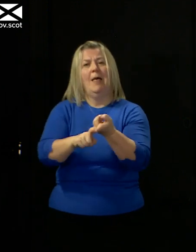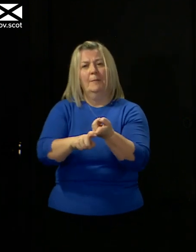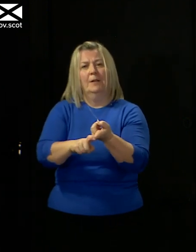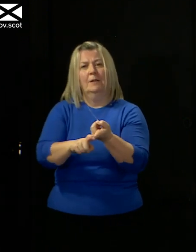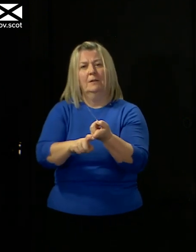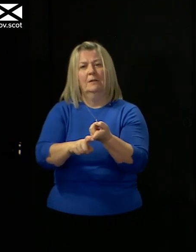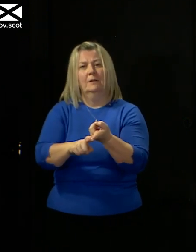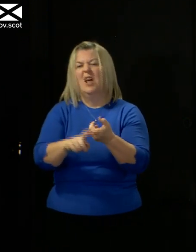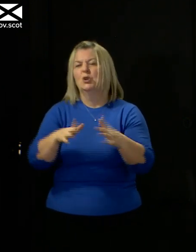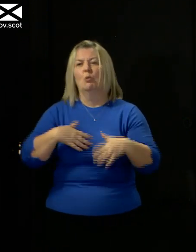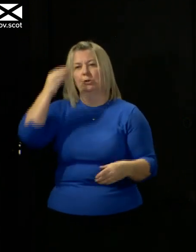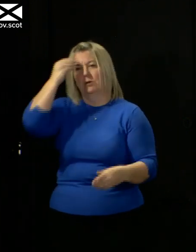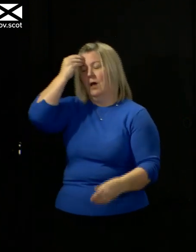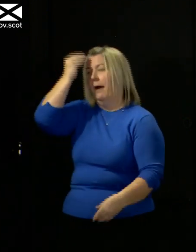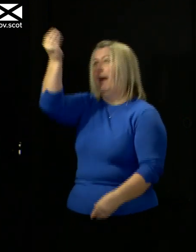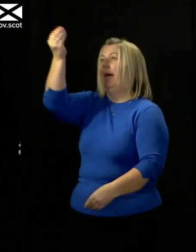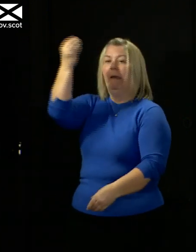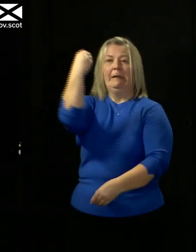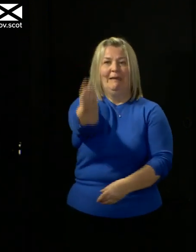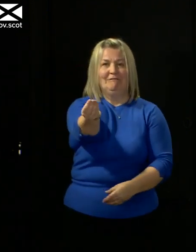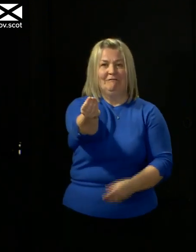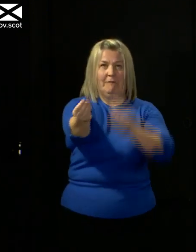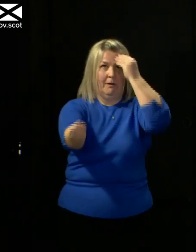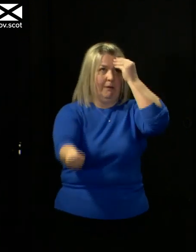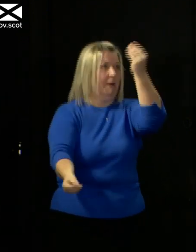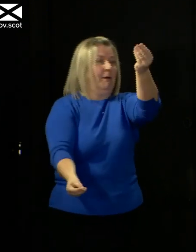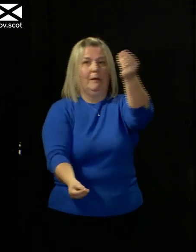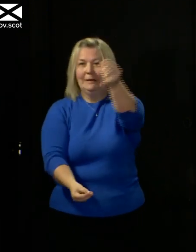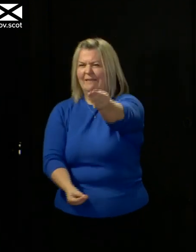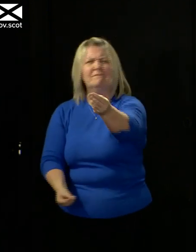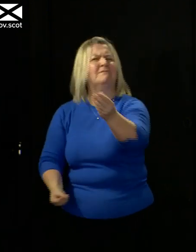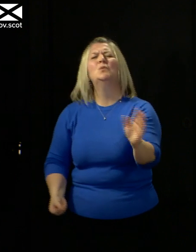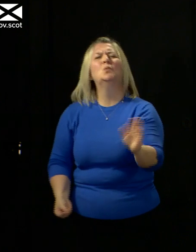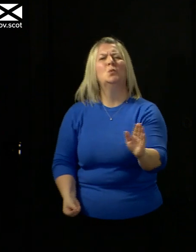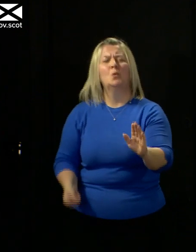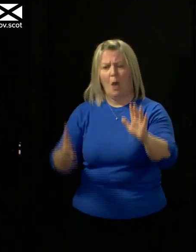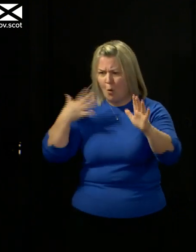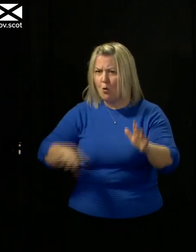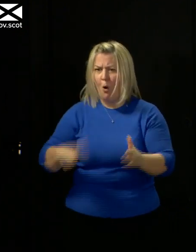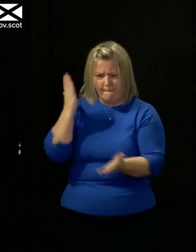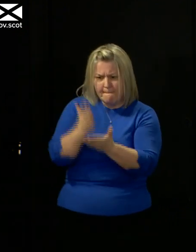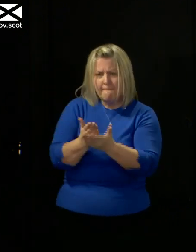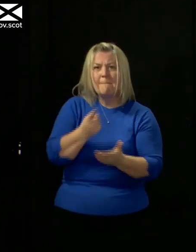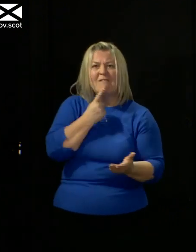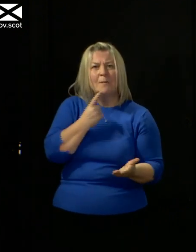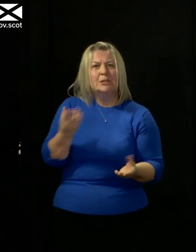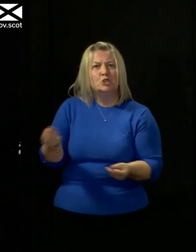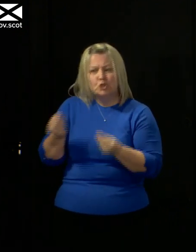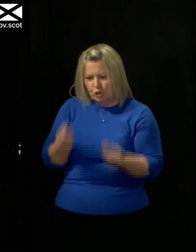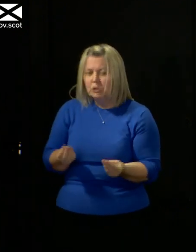things we have committed to previously like the number of deaths in care homes for example that information has now been published so we want to publish as